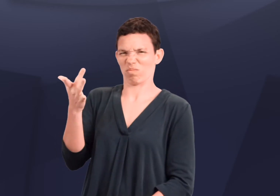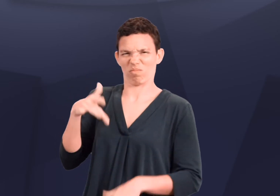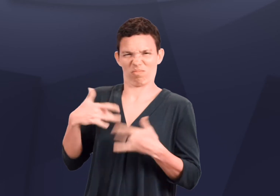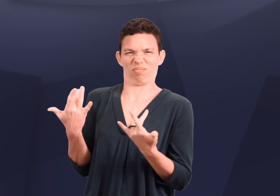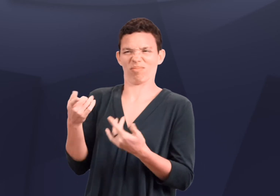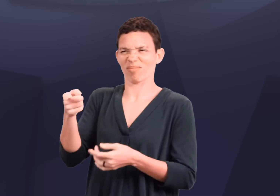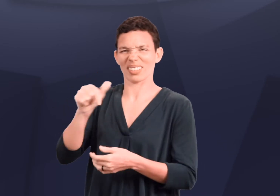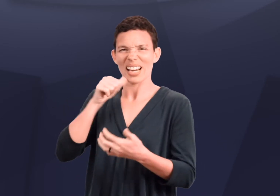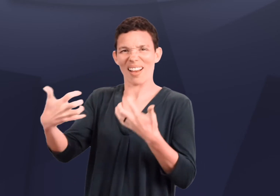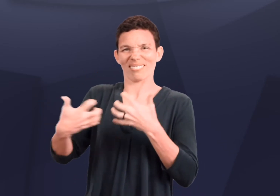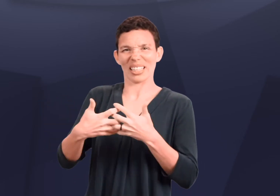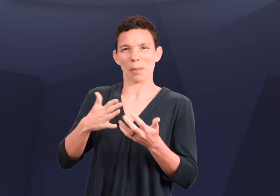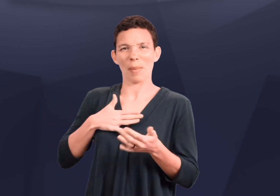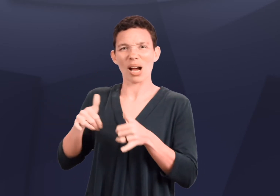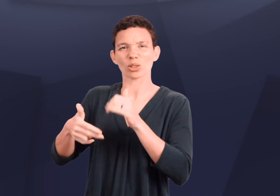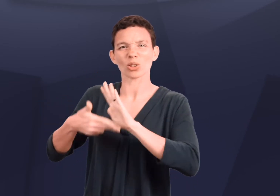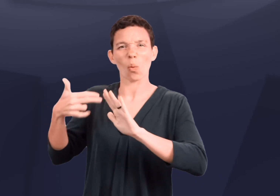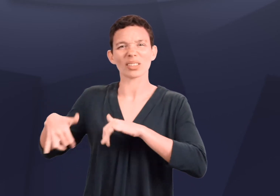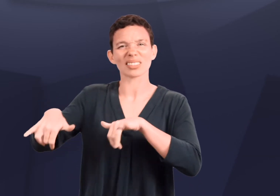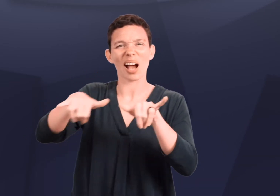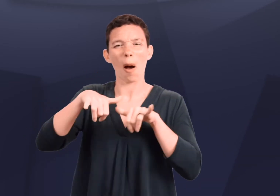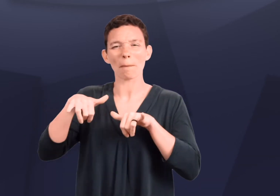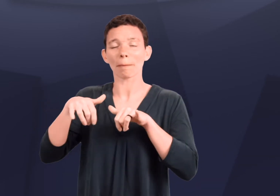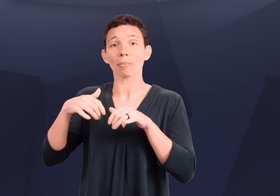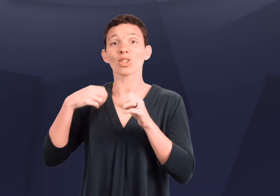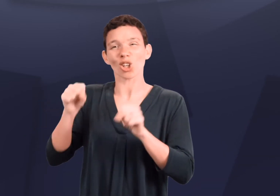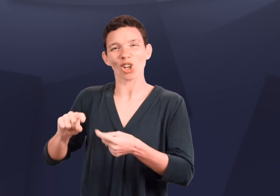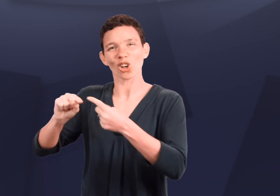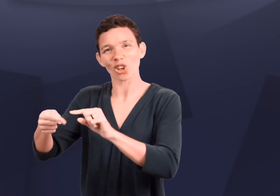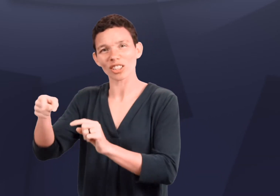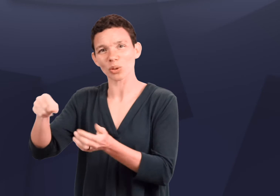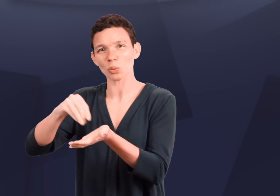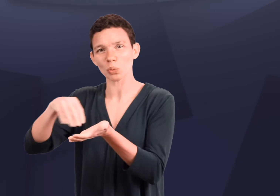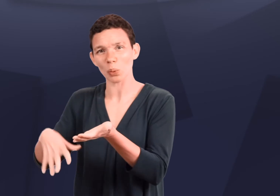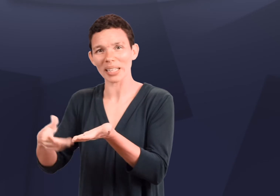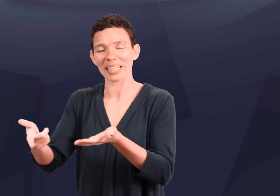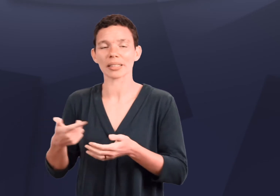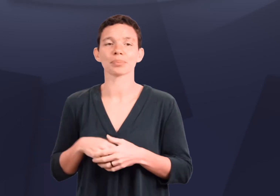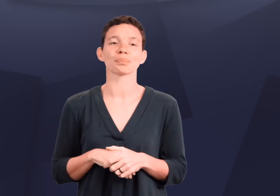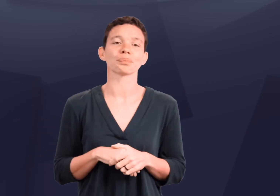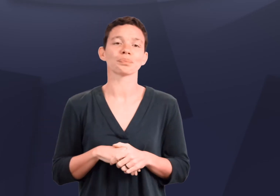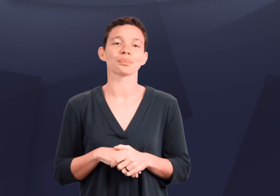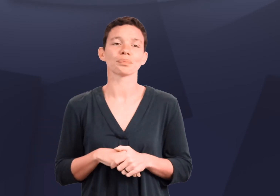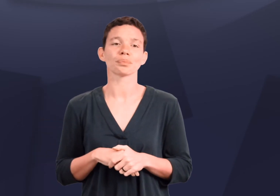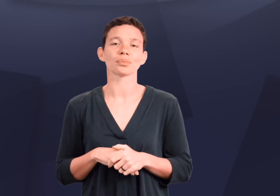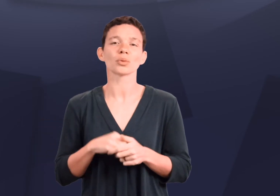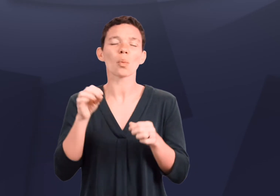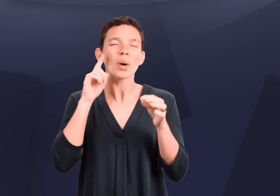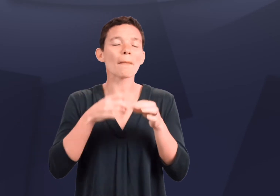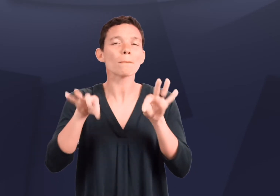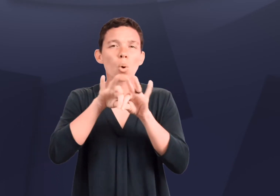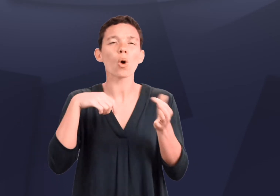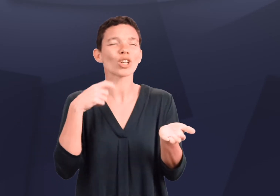We think, that doesn't fit with my stereotypical view of who Asians are. It is harmful to the student.